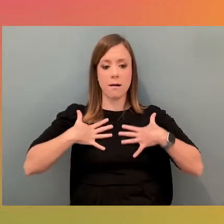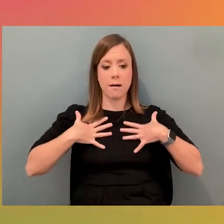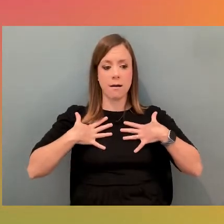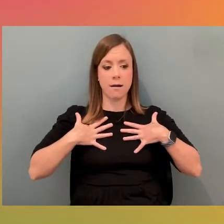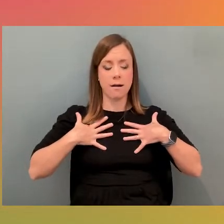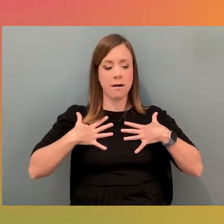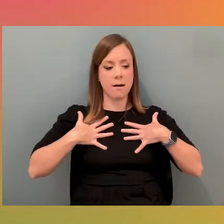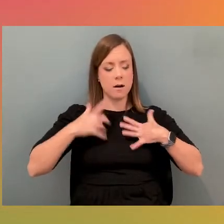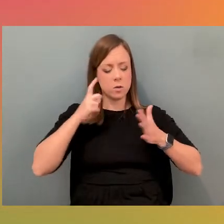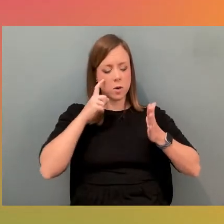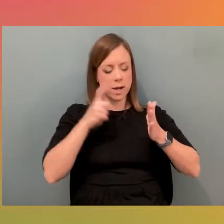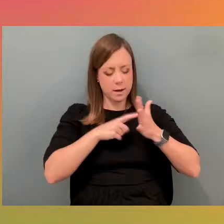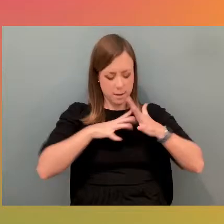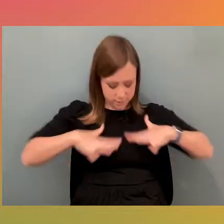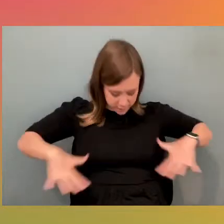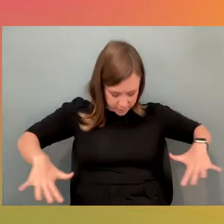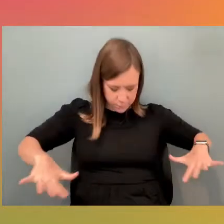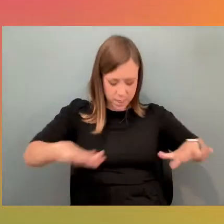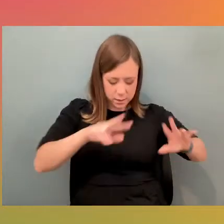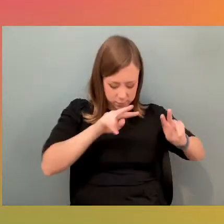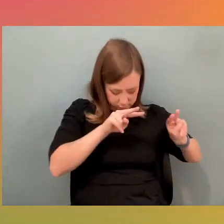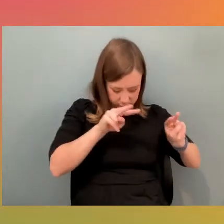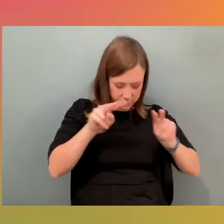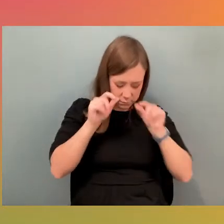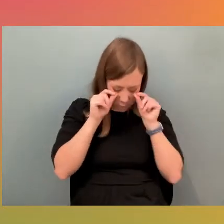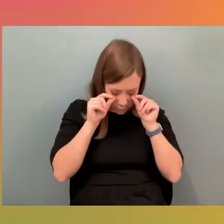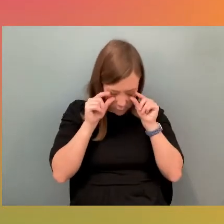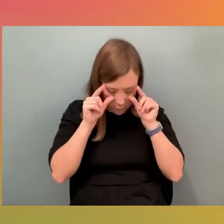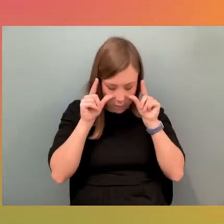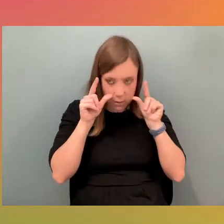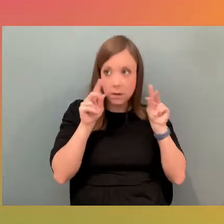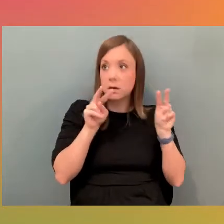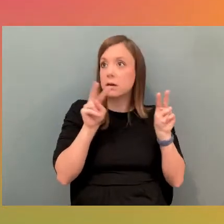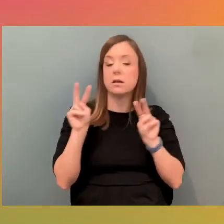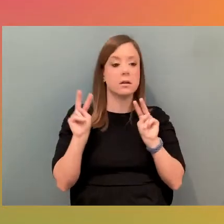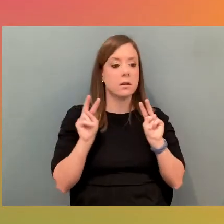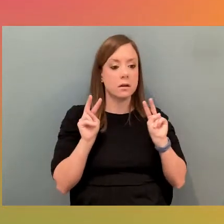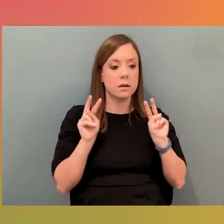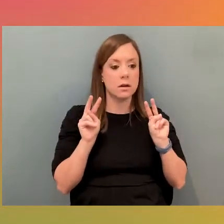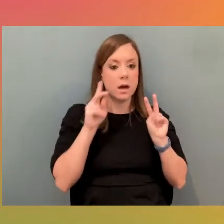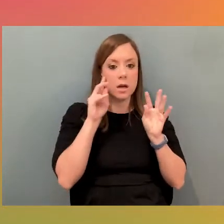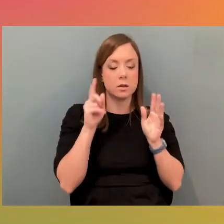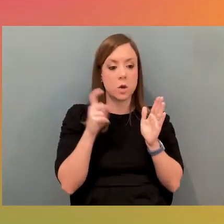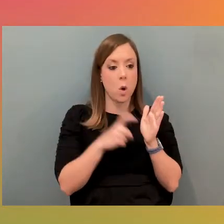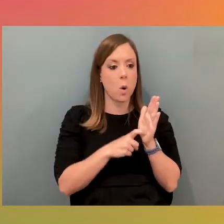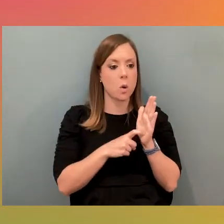COME BACK INTO YOUR BODY AND